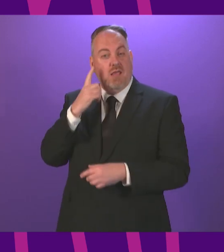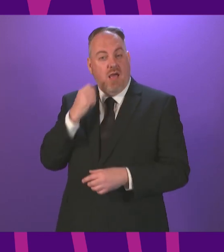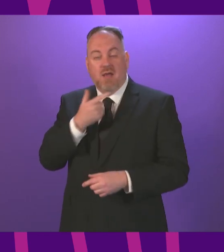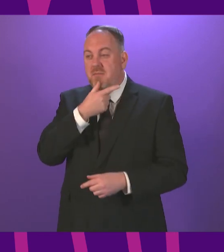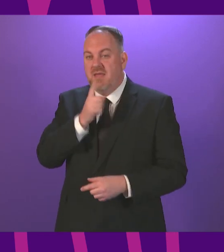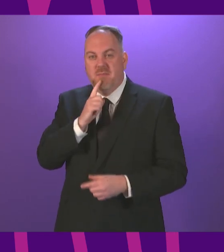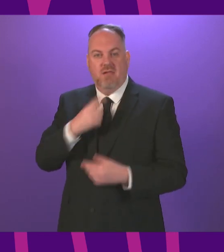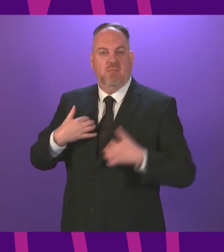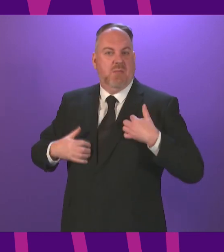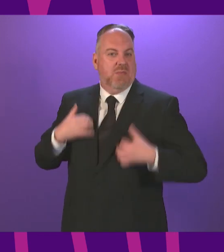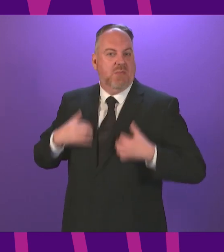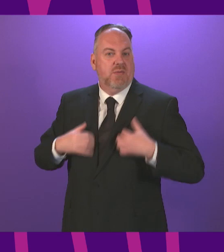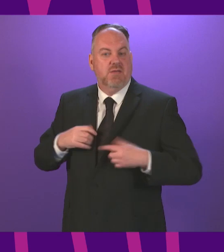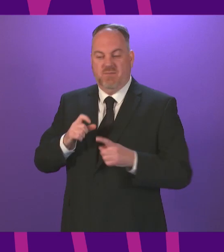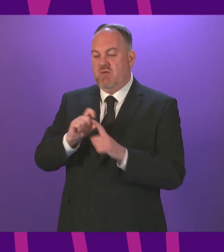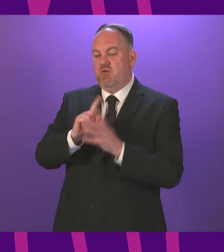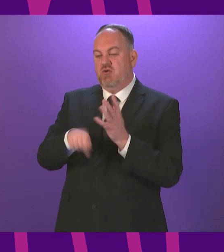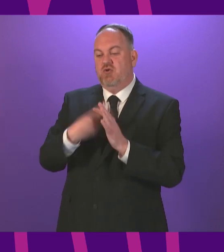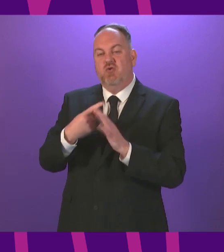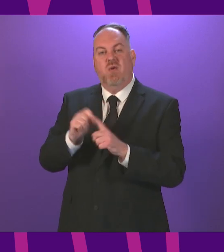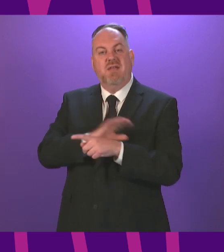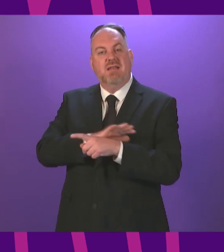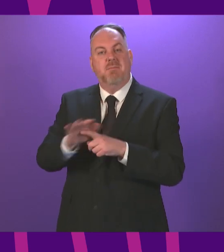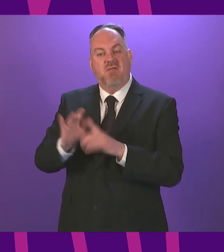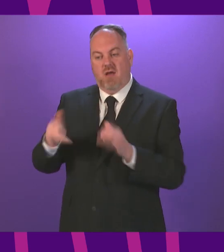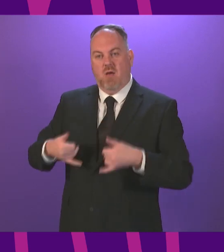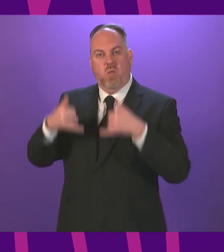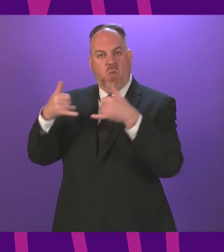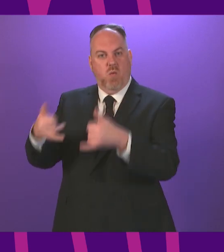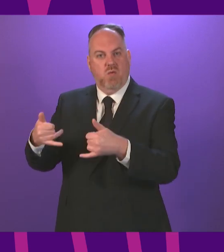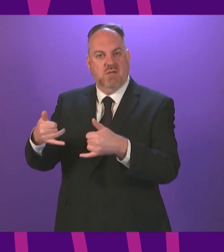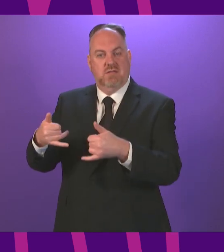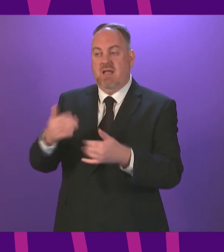from the prince’s school at Gordonstoun to Drumchapel high school and right across the UK and